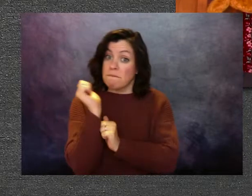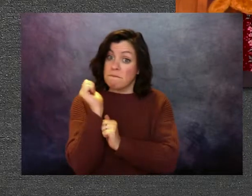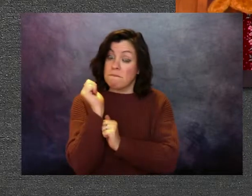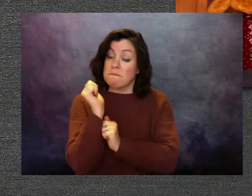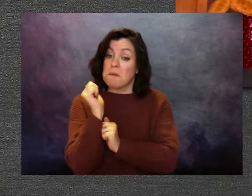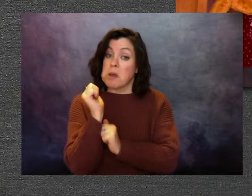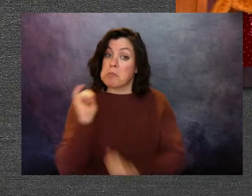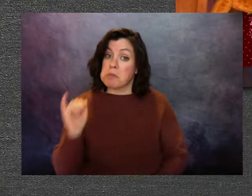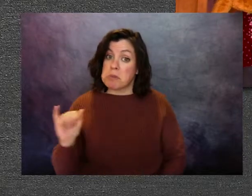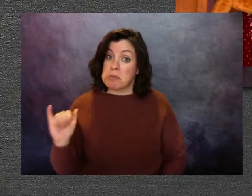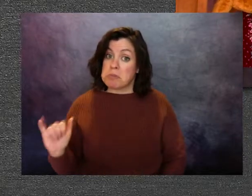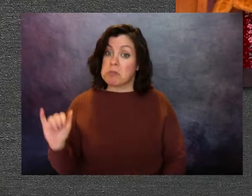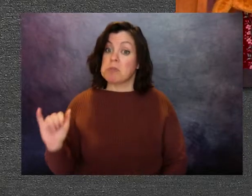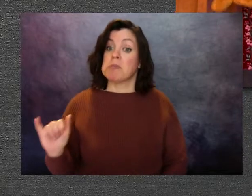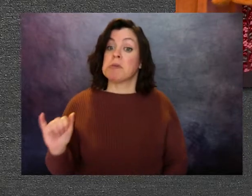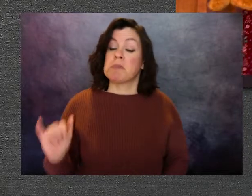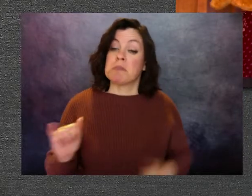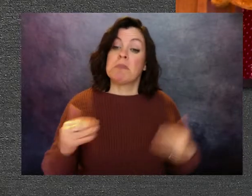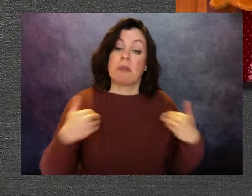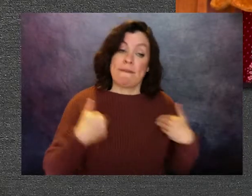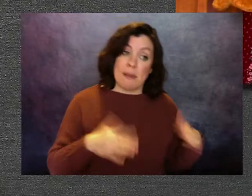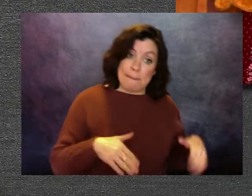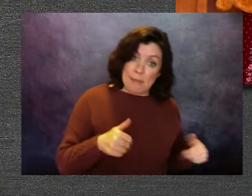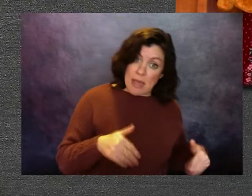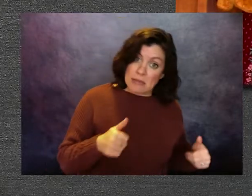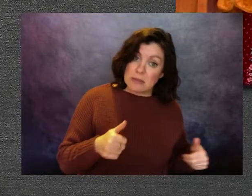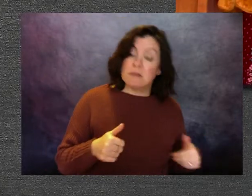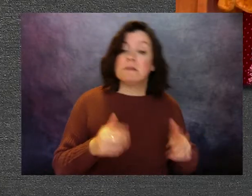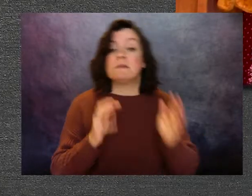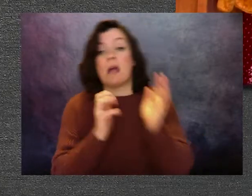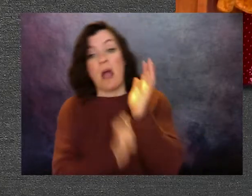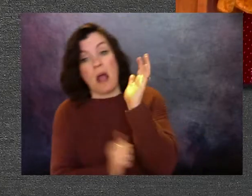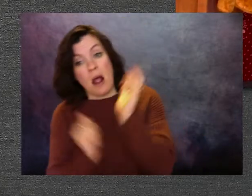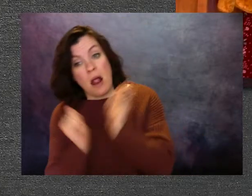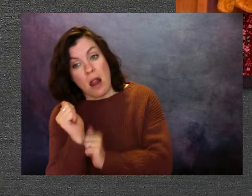all right so we have pants and gloves Oh my goodness friends. Guess what I noticed?